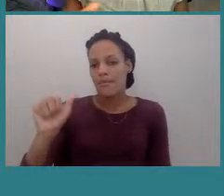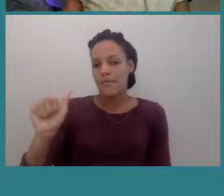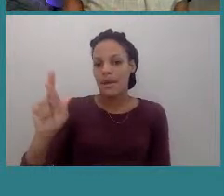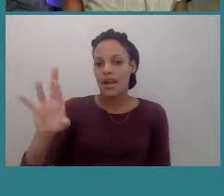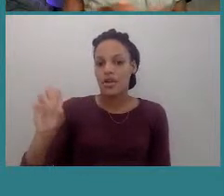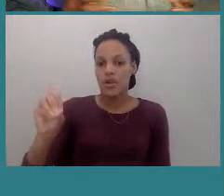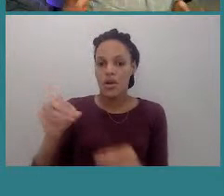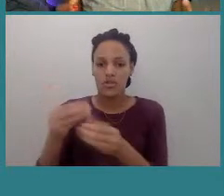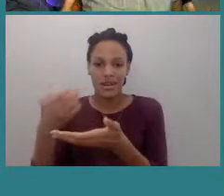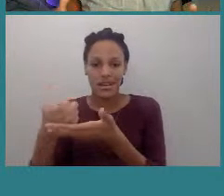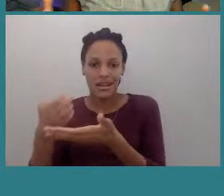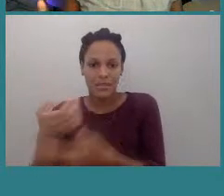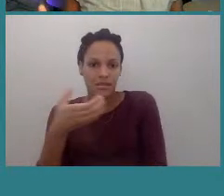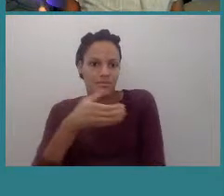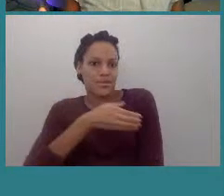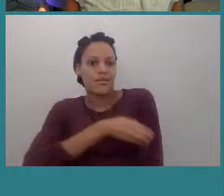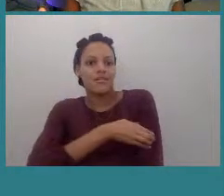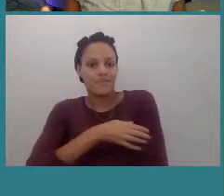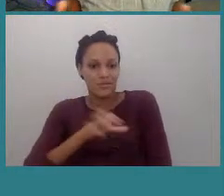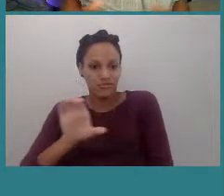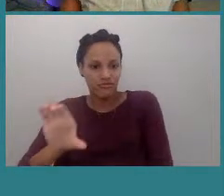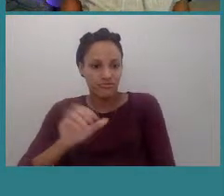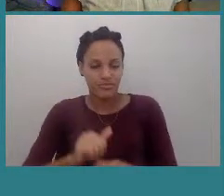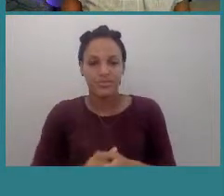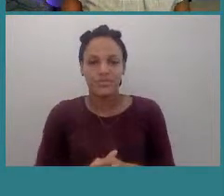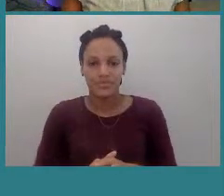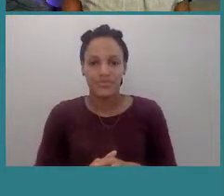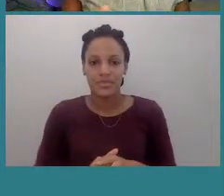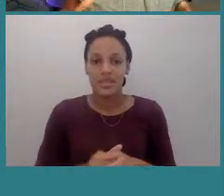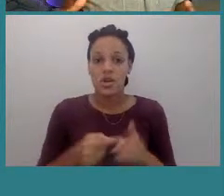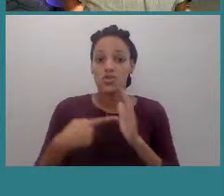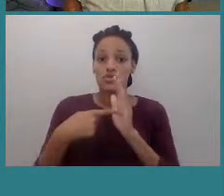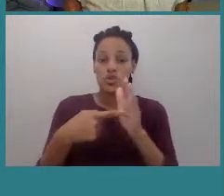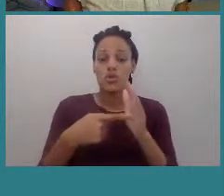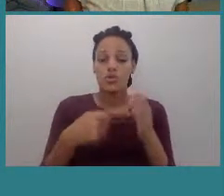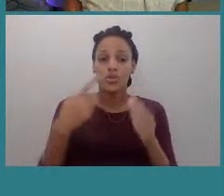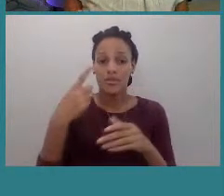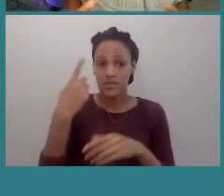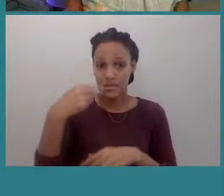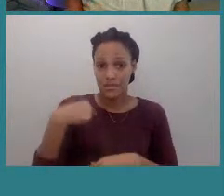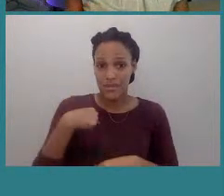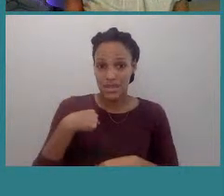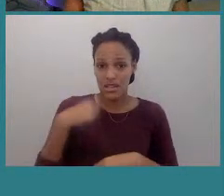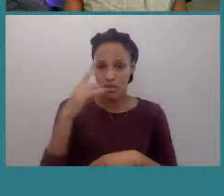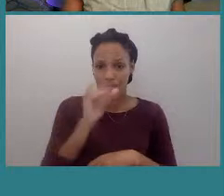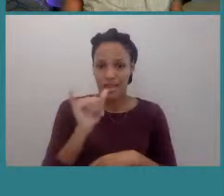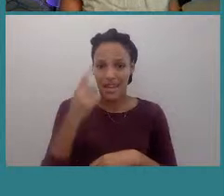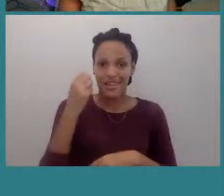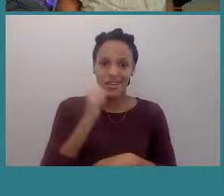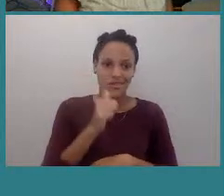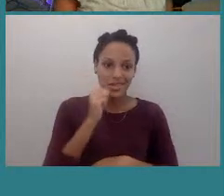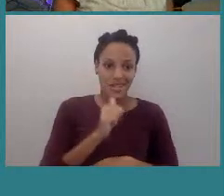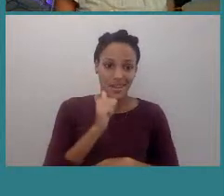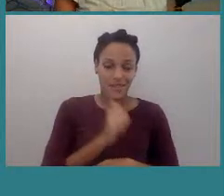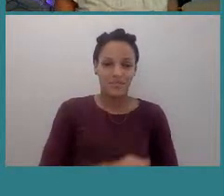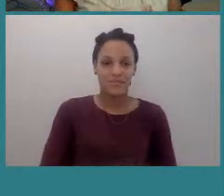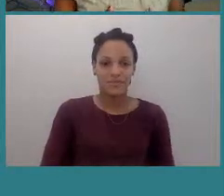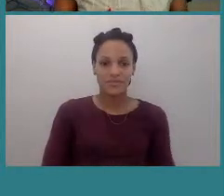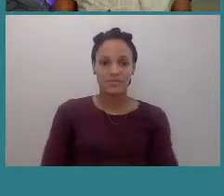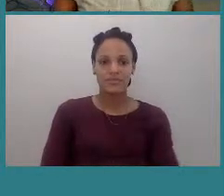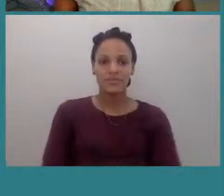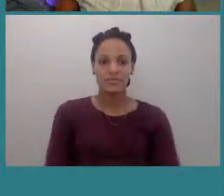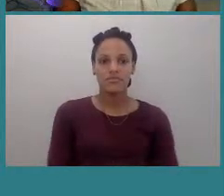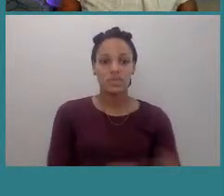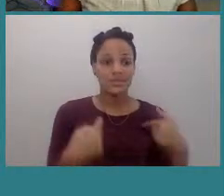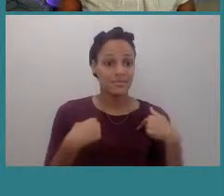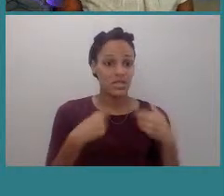I want to show you what this looks like for me on a daily basis. So, I'm a writer. My